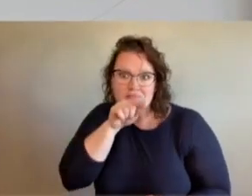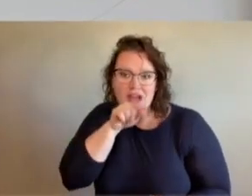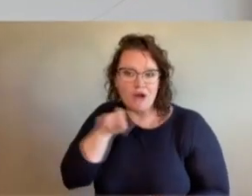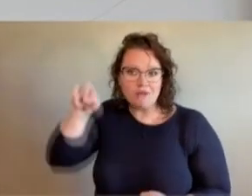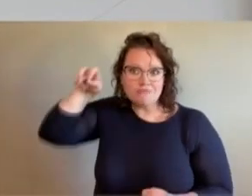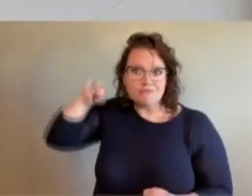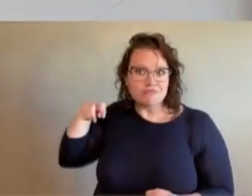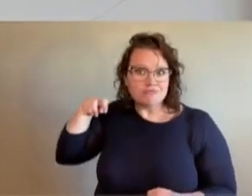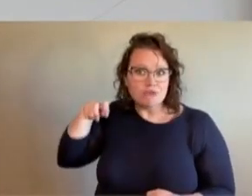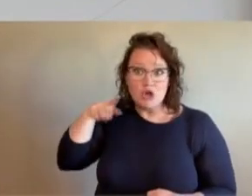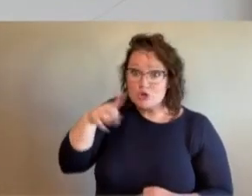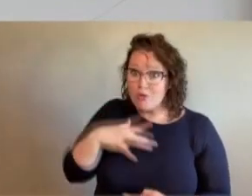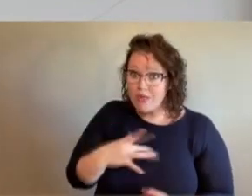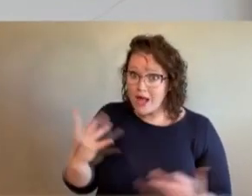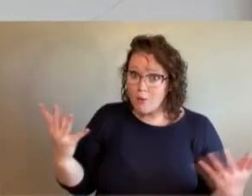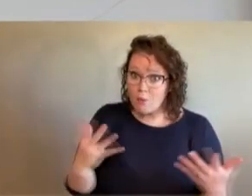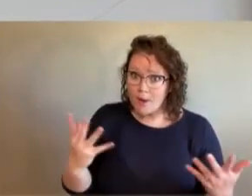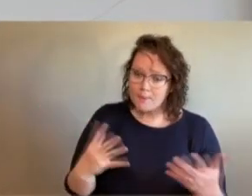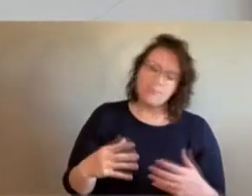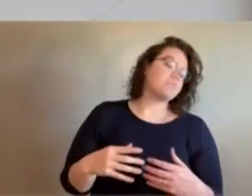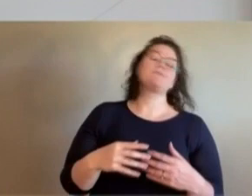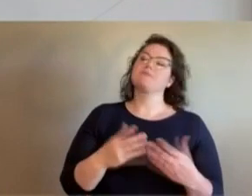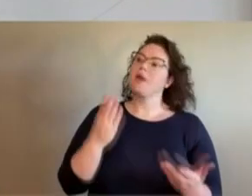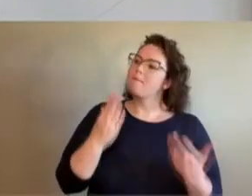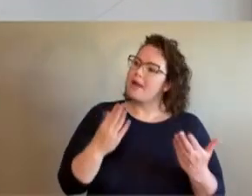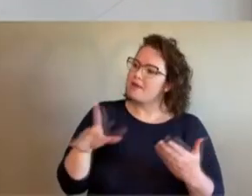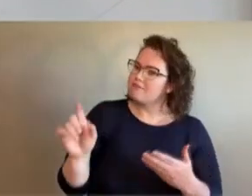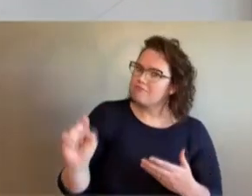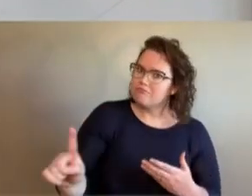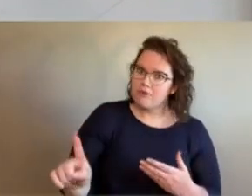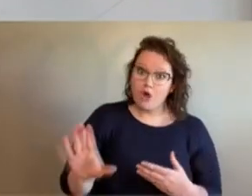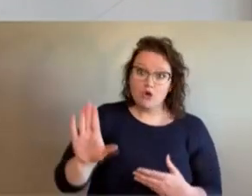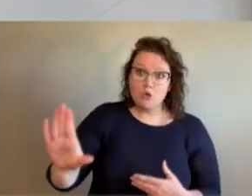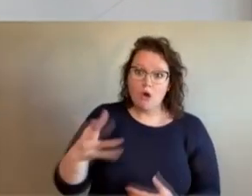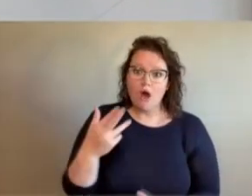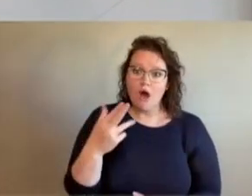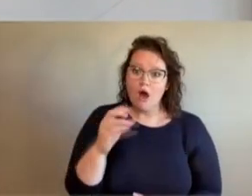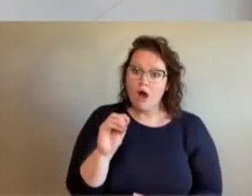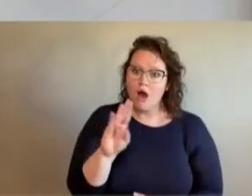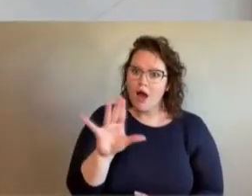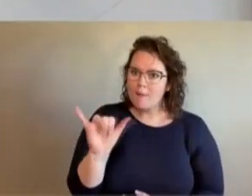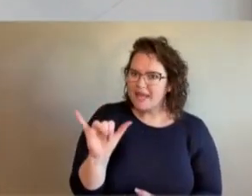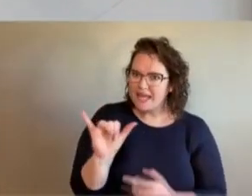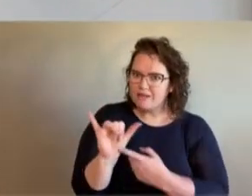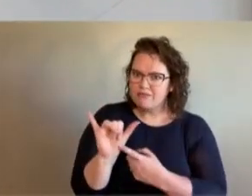What did you like about Jackie Laroo? Did you like that he was